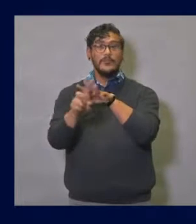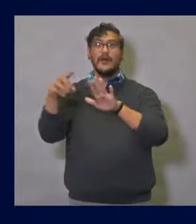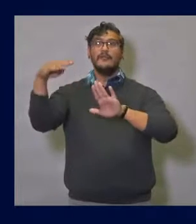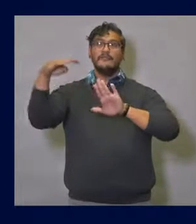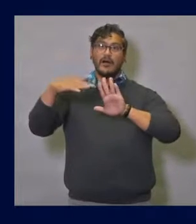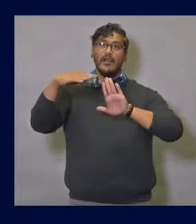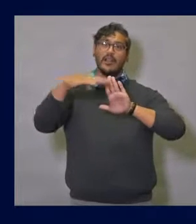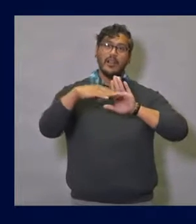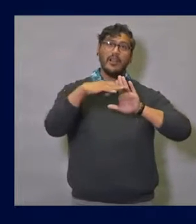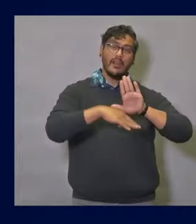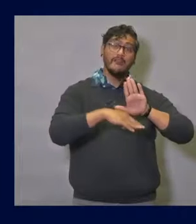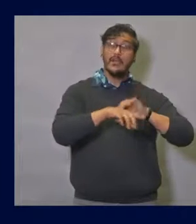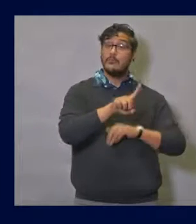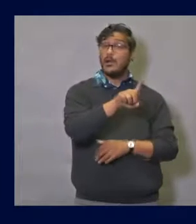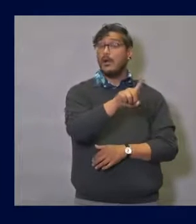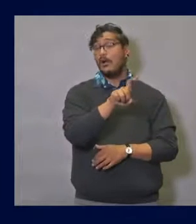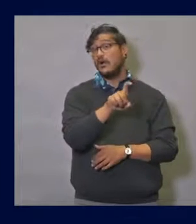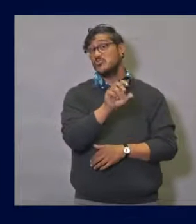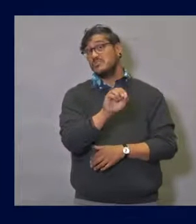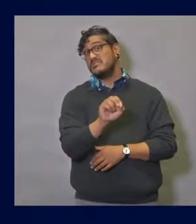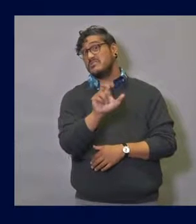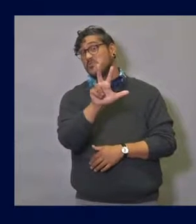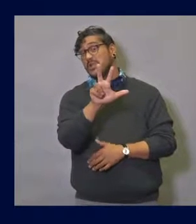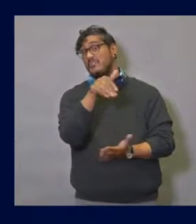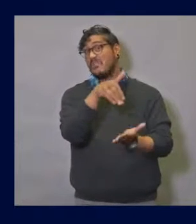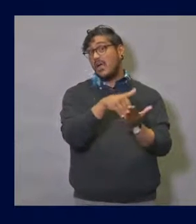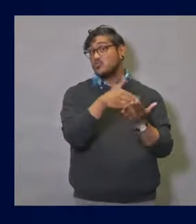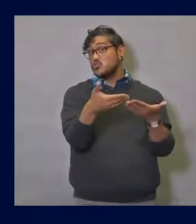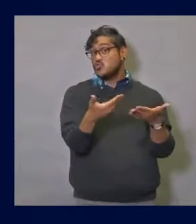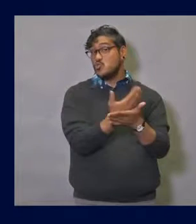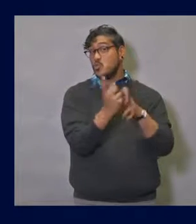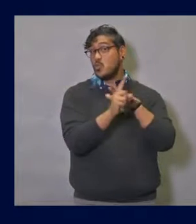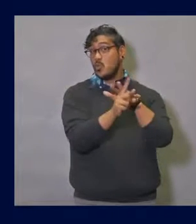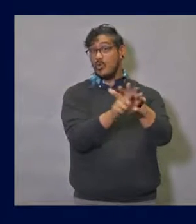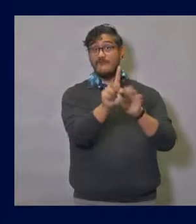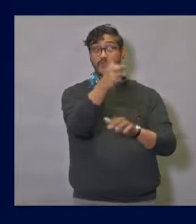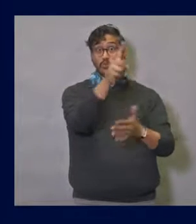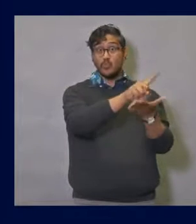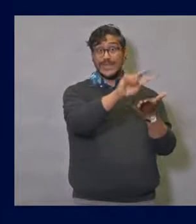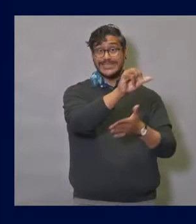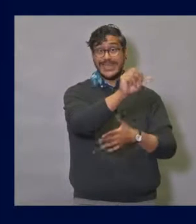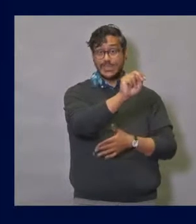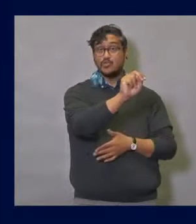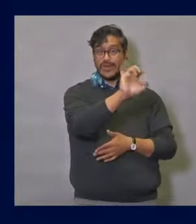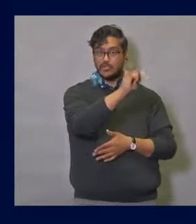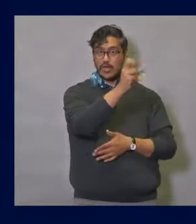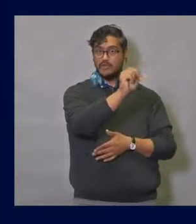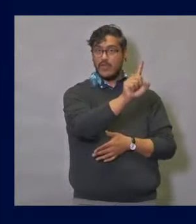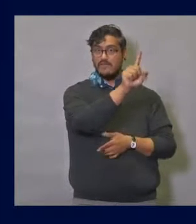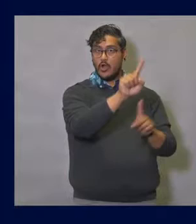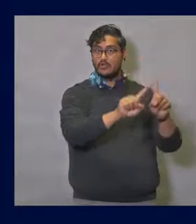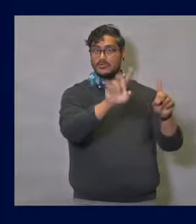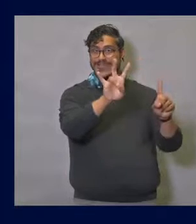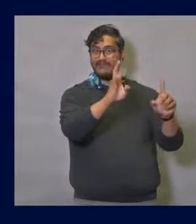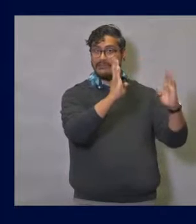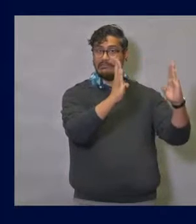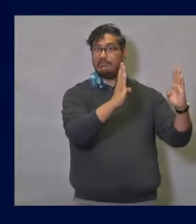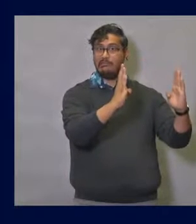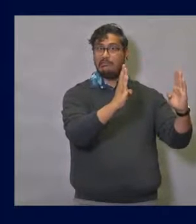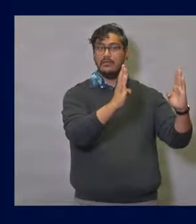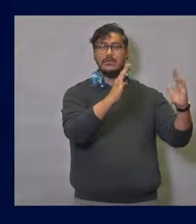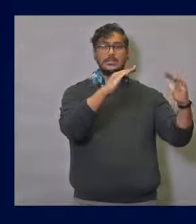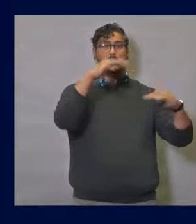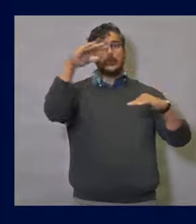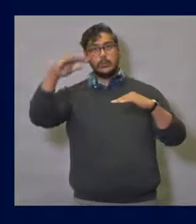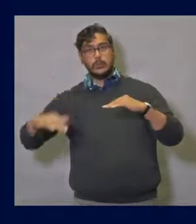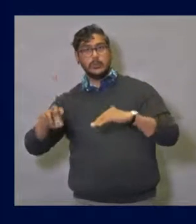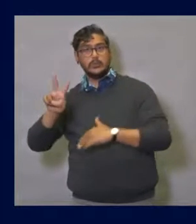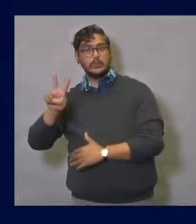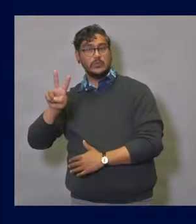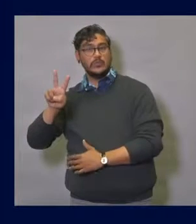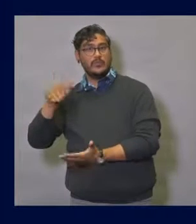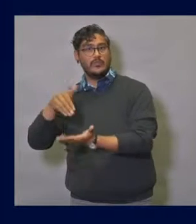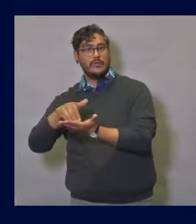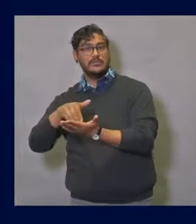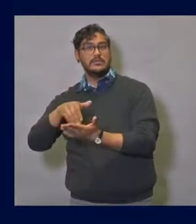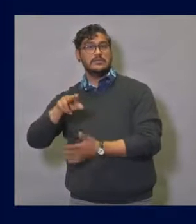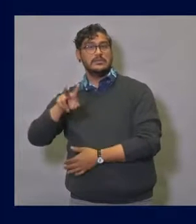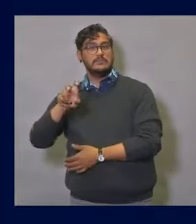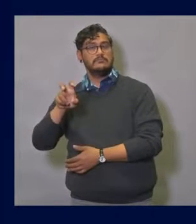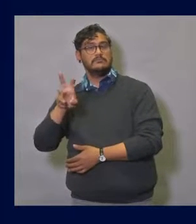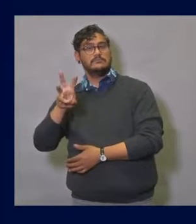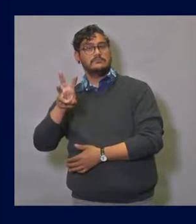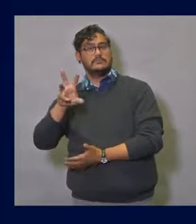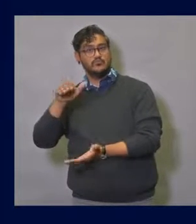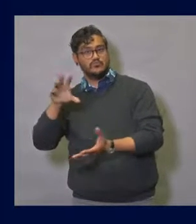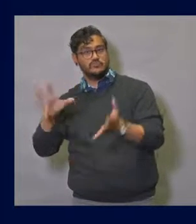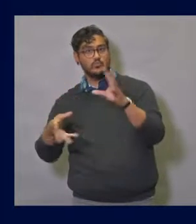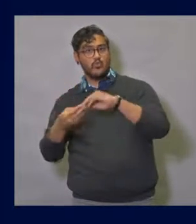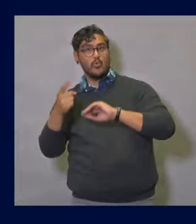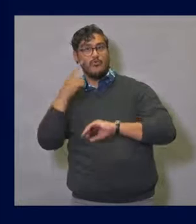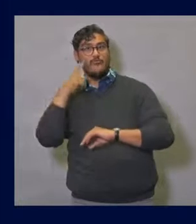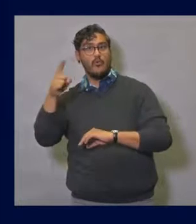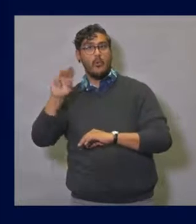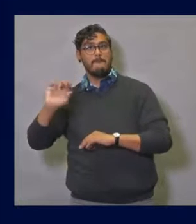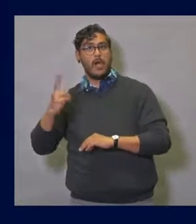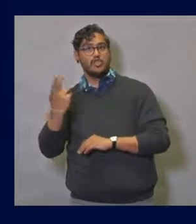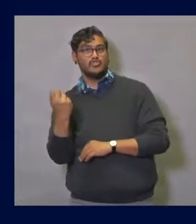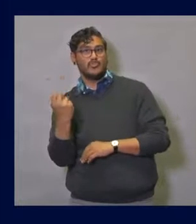EACH WEEK FROM ABOUT 103,000